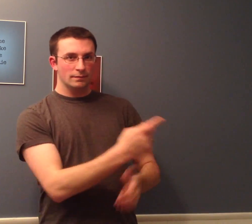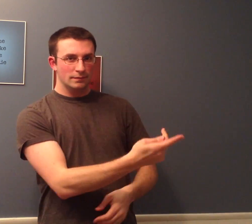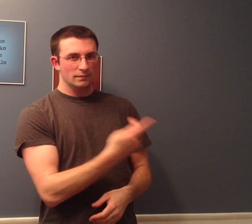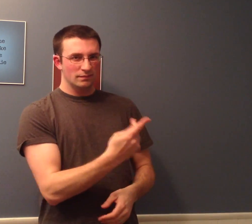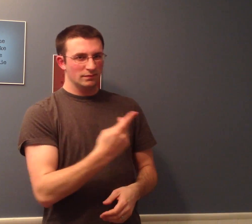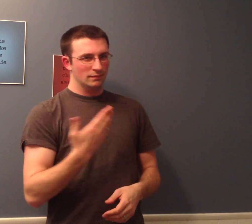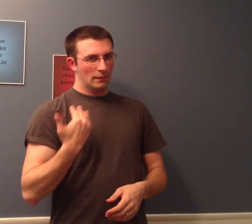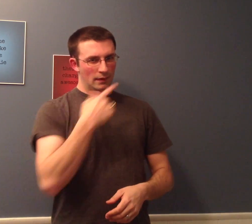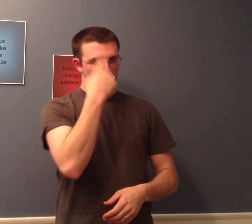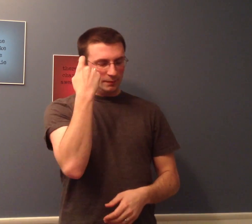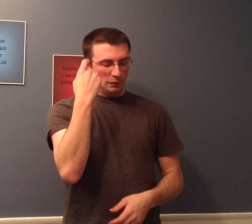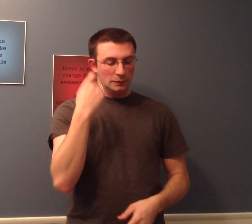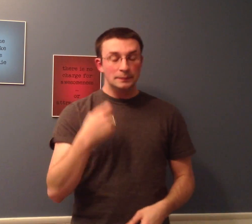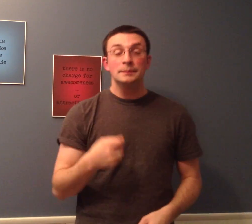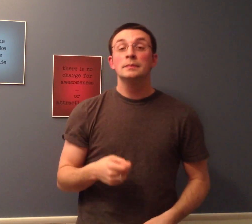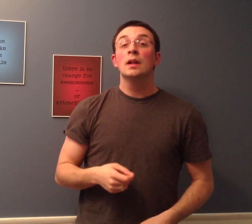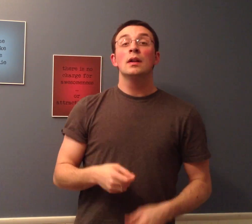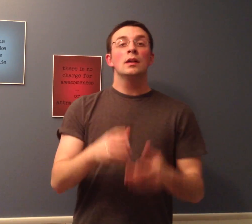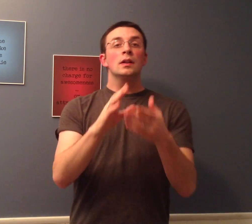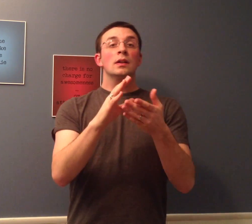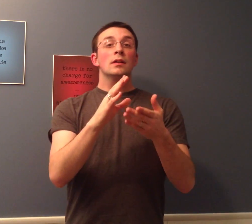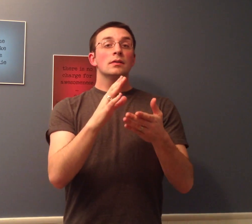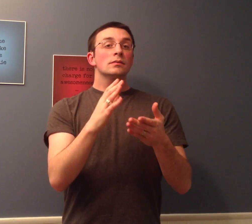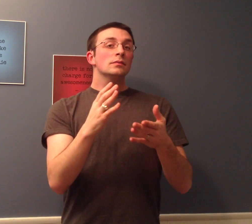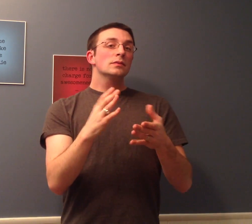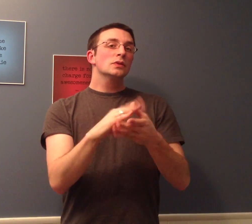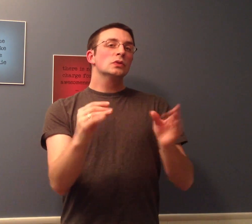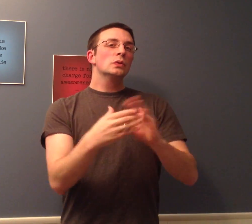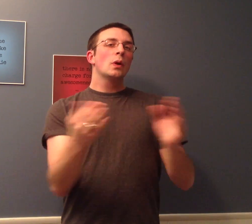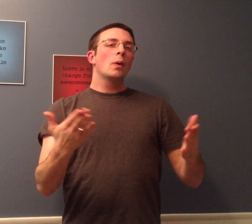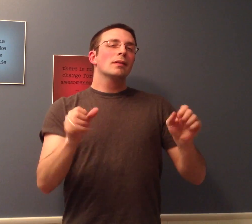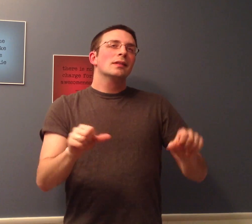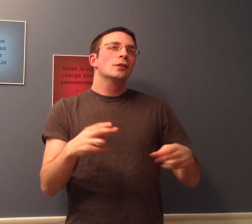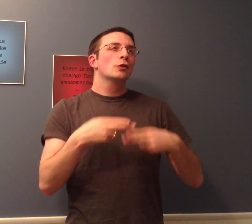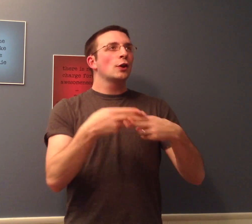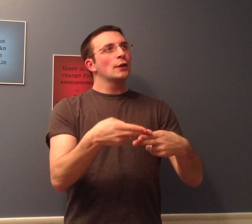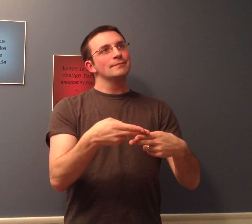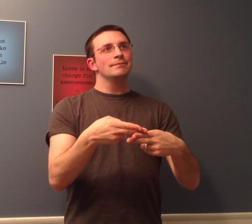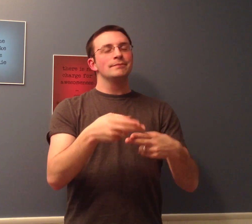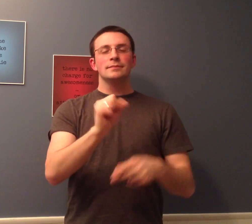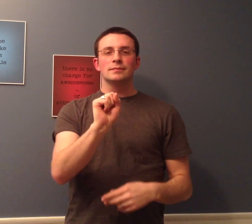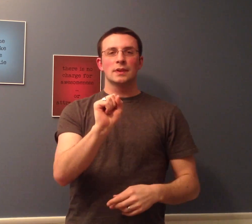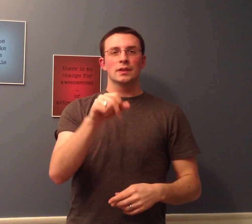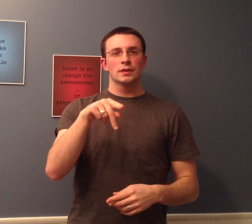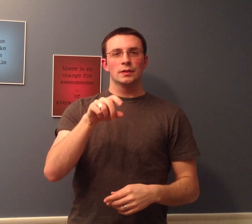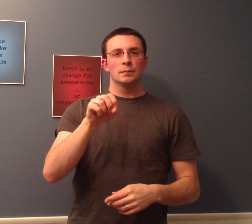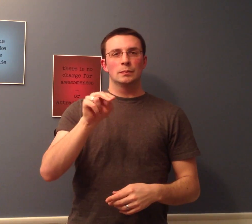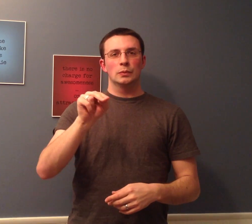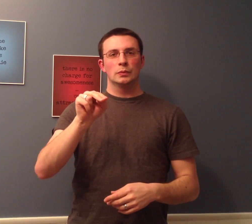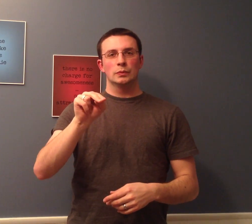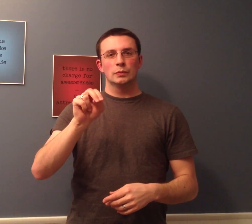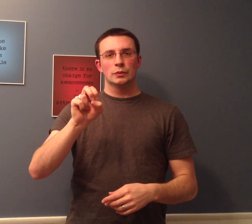translated last summer. The story is what you can call a spoonerism. For example in